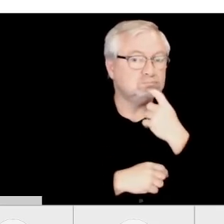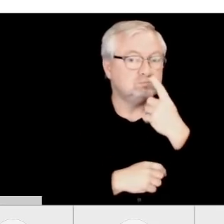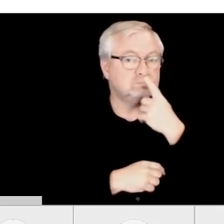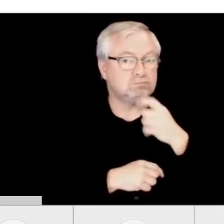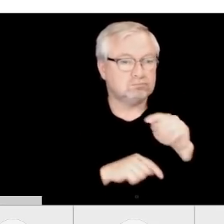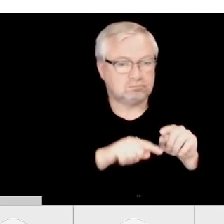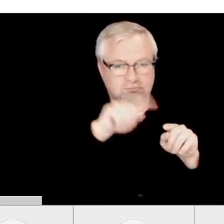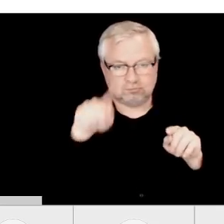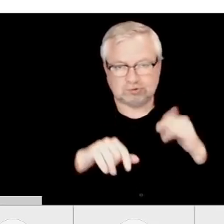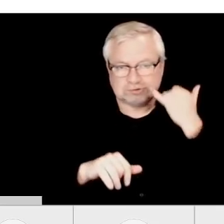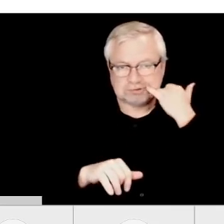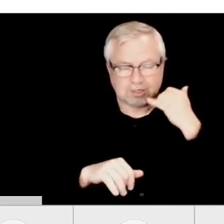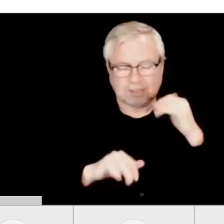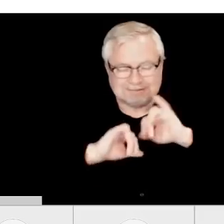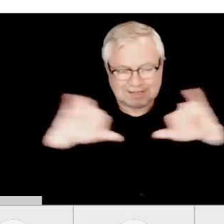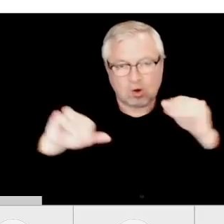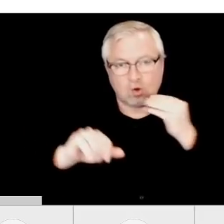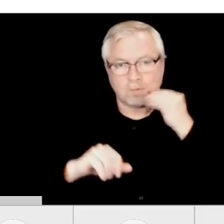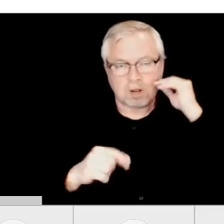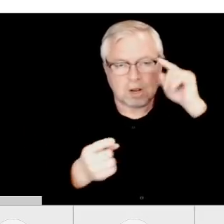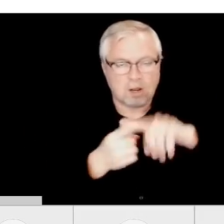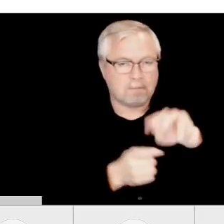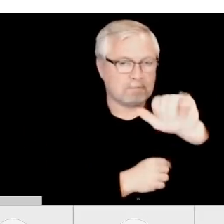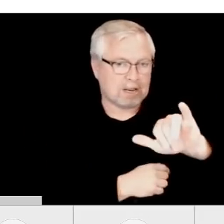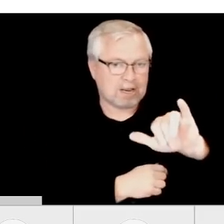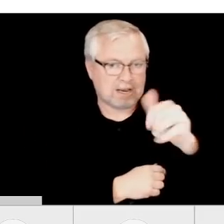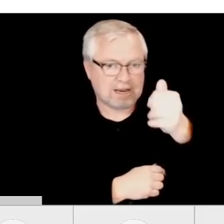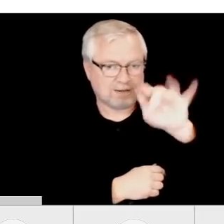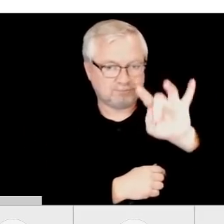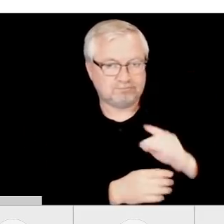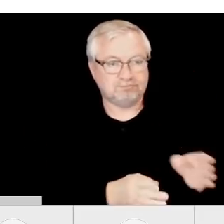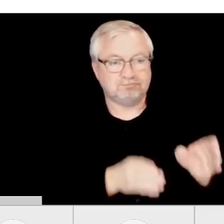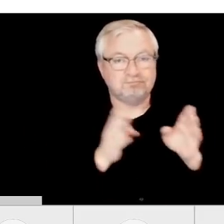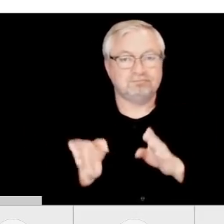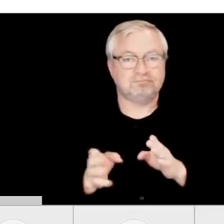And then on top we have some testing available as shown in the middle